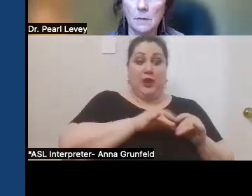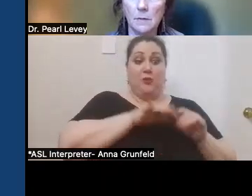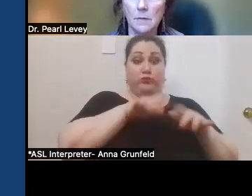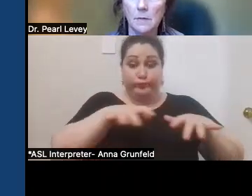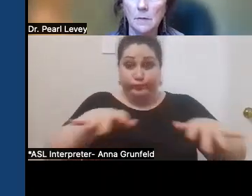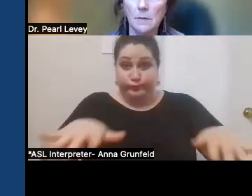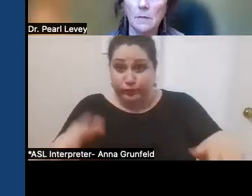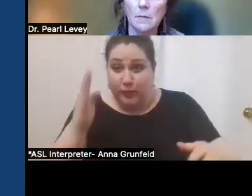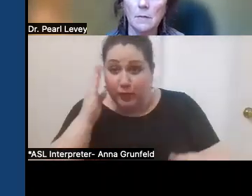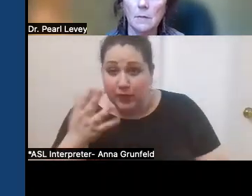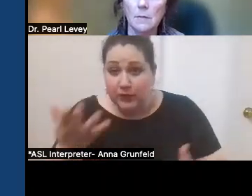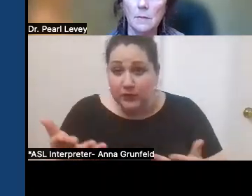Two things with this.